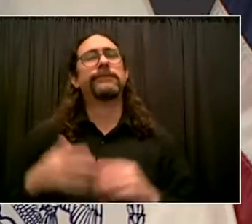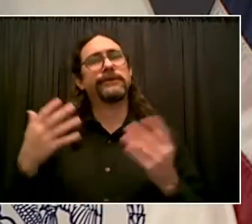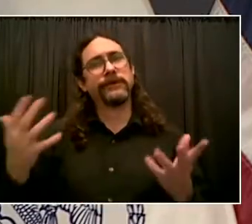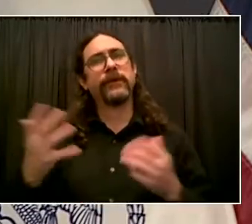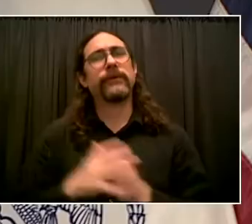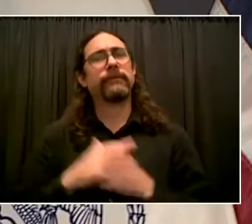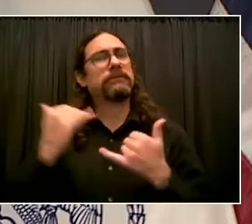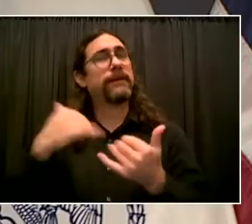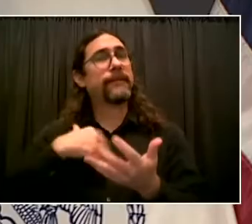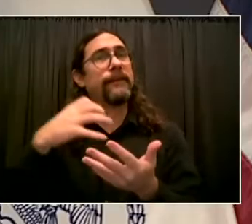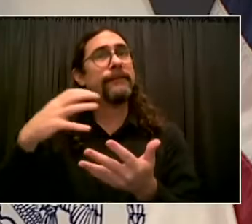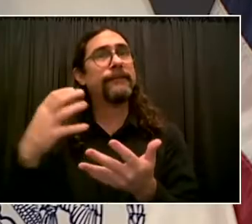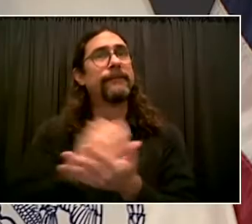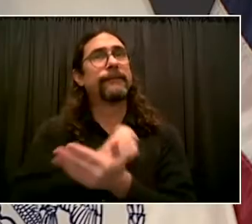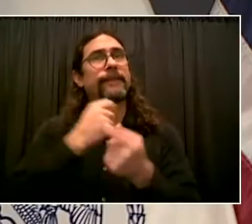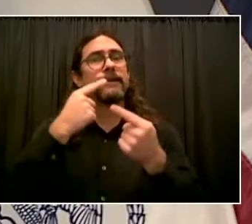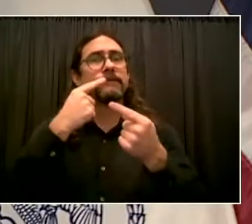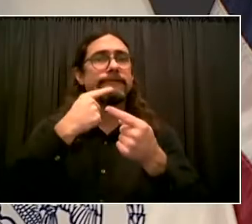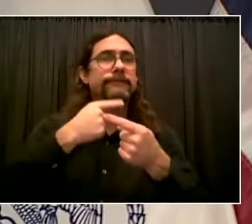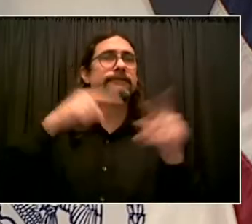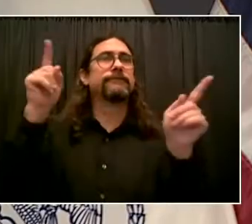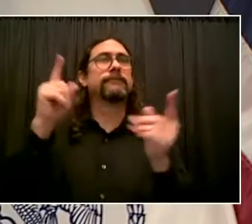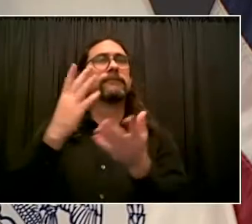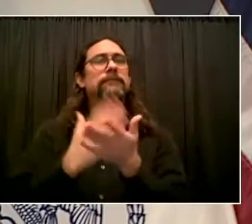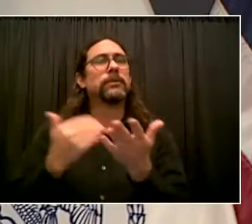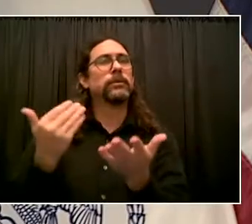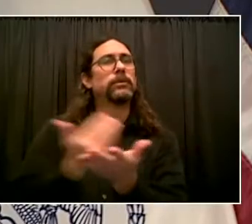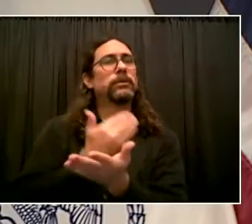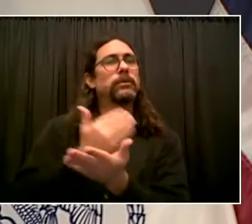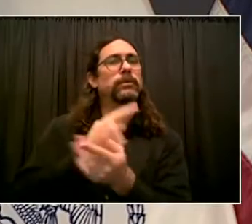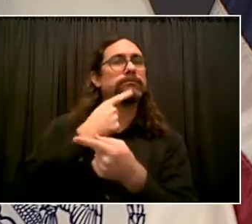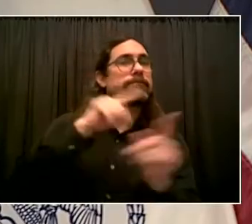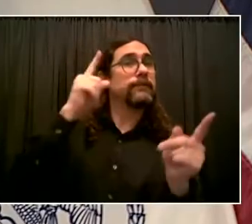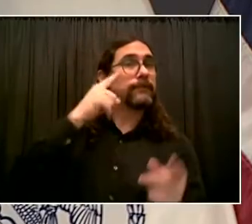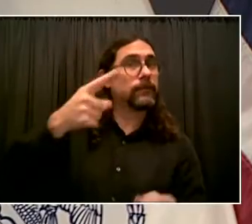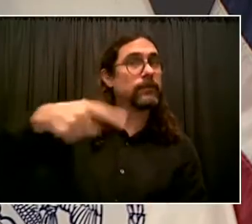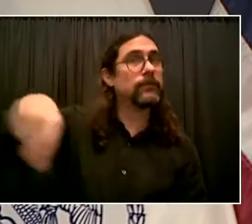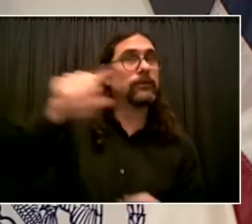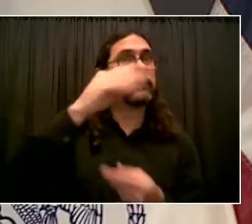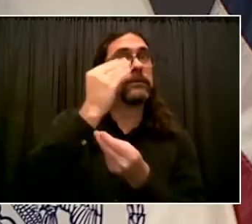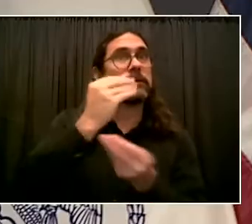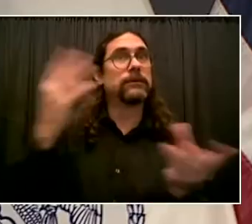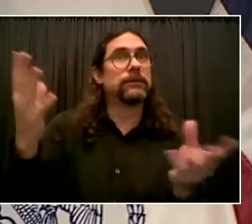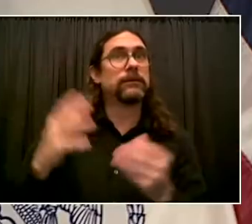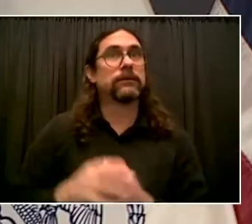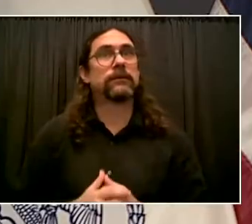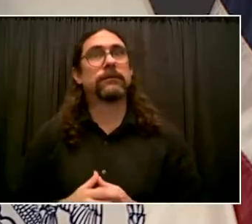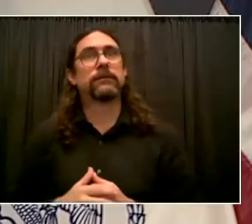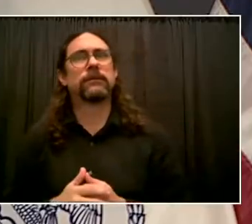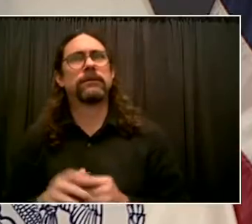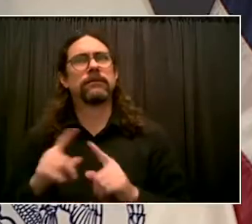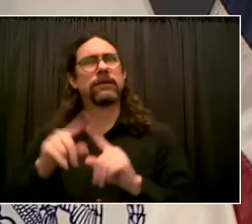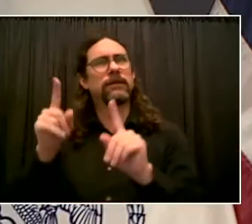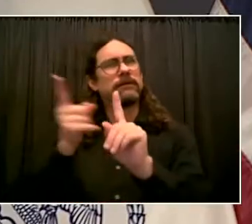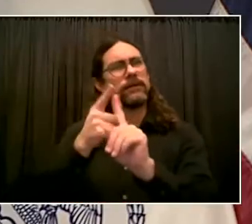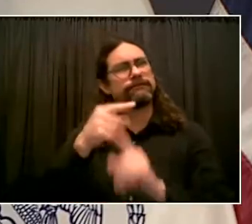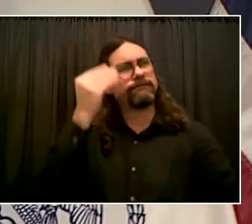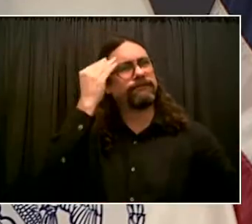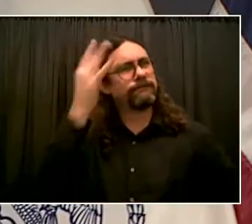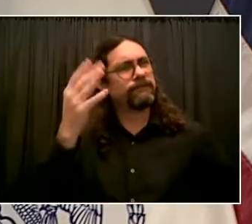TO ANNOUNCE SOME ADDITIONAL MEASURES TO KEEP NEW YORKERS SAFE. I'M GOING TO REMIND EVERYONE, JOB NUMBER ONE FOR EVYER MAYOR